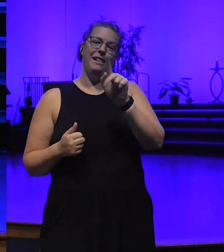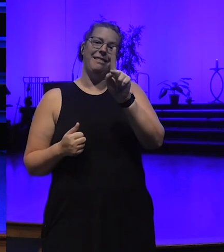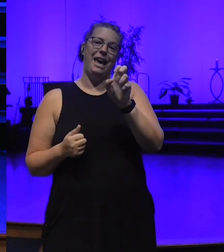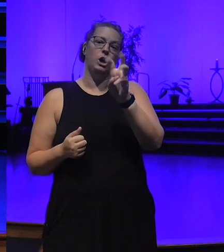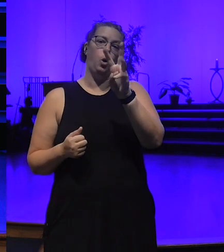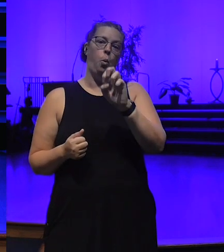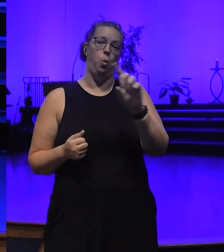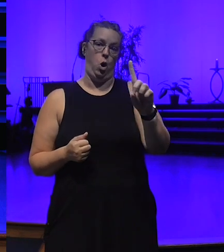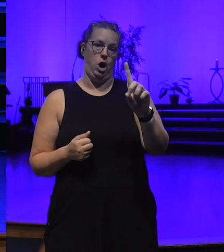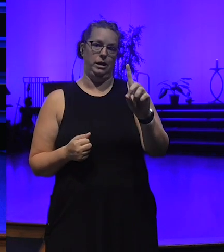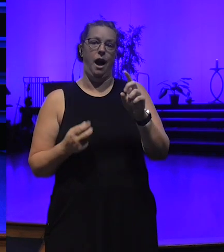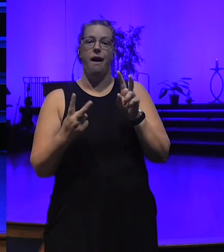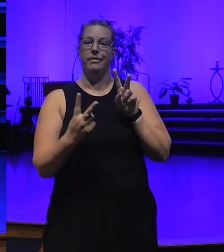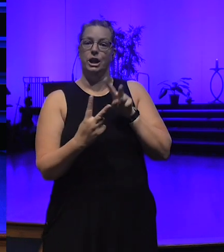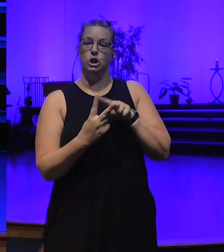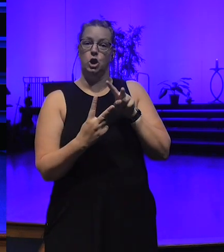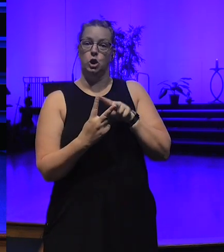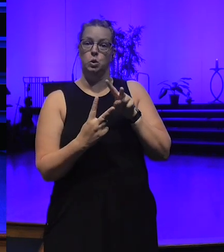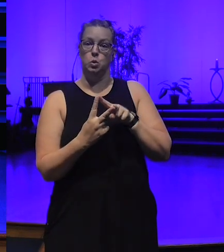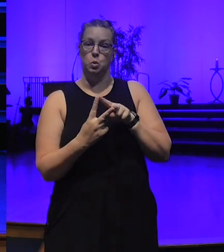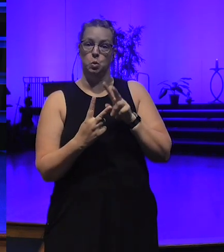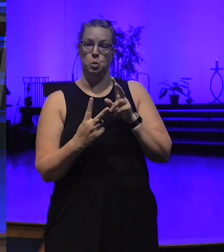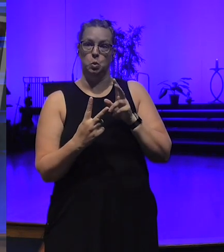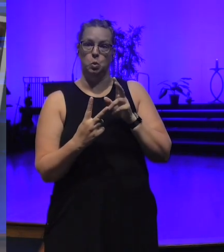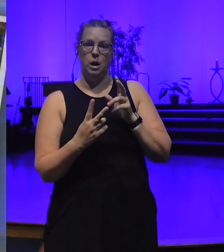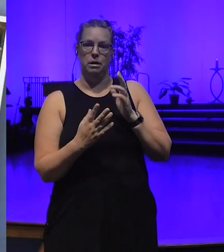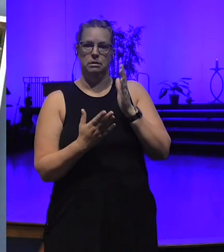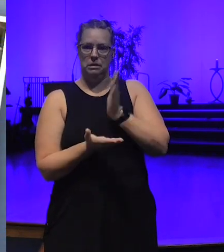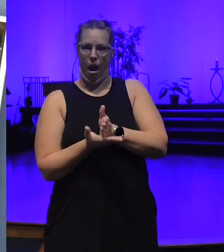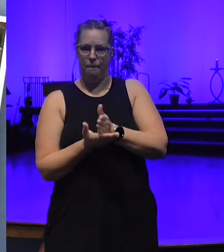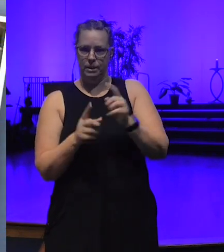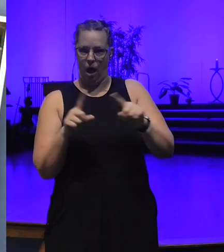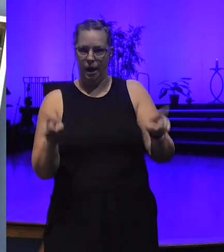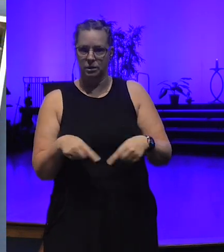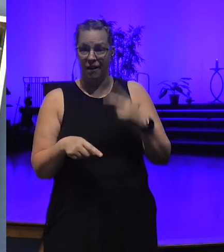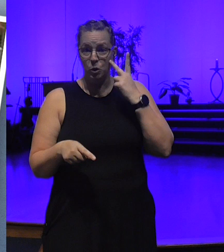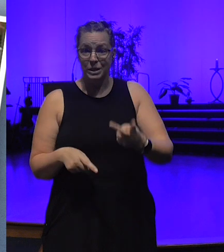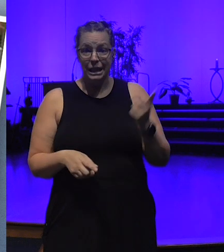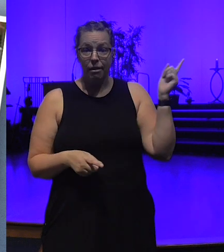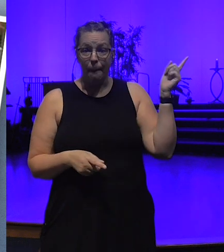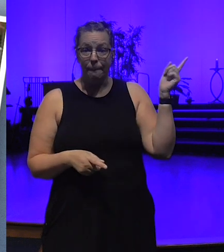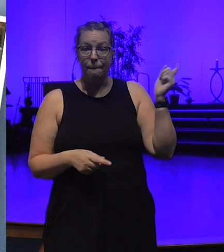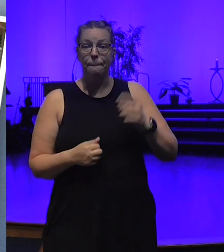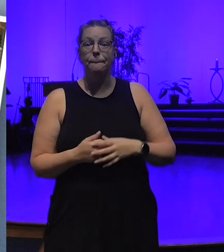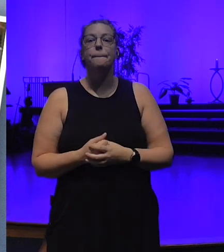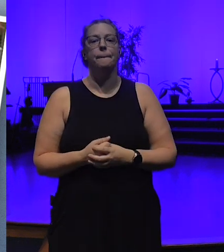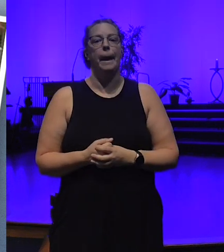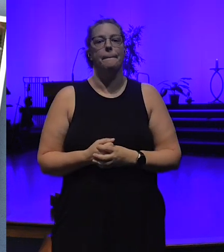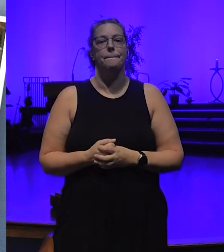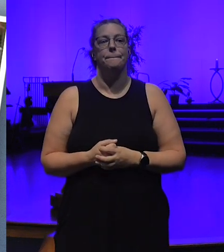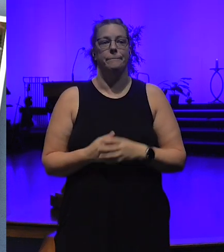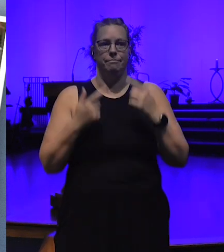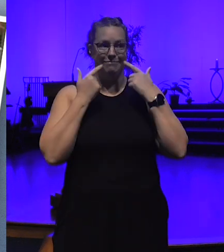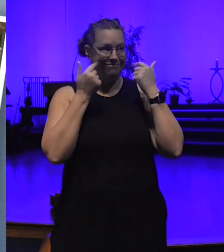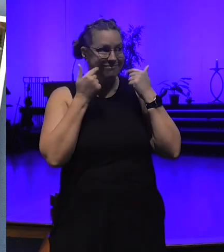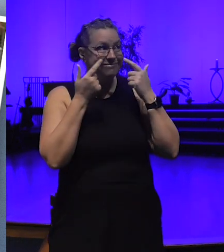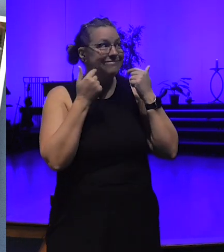these two-legged little stop signs have you seen these guys around yes how many of us maybe even